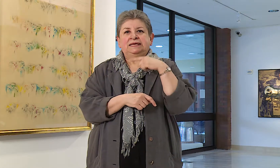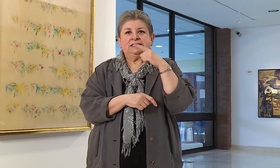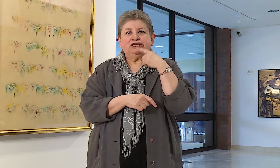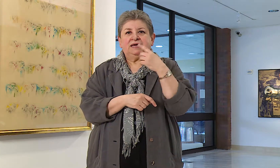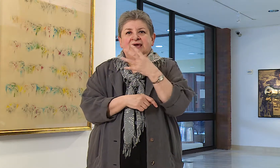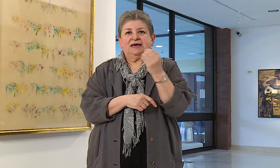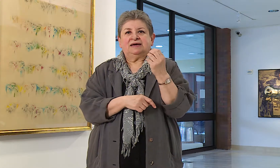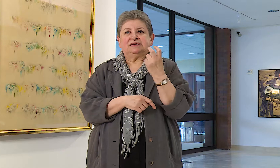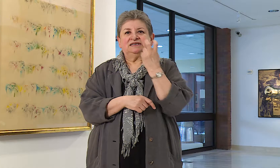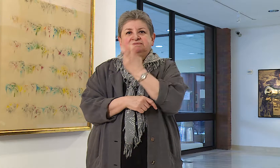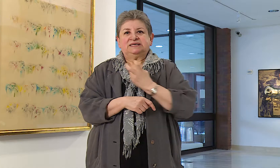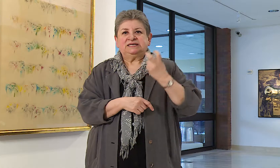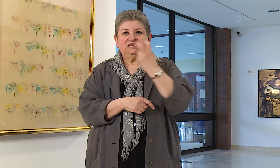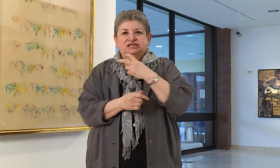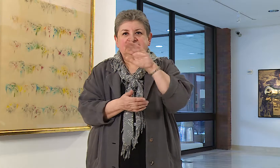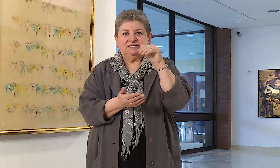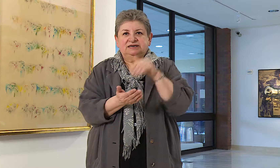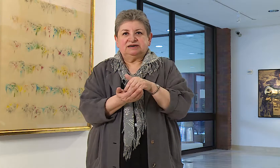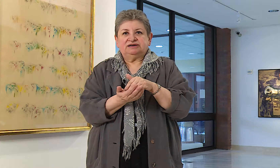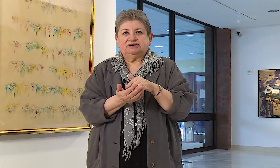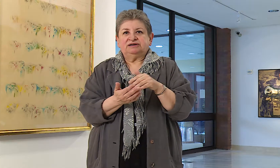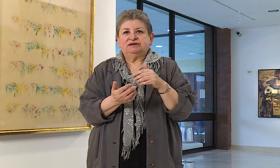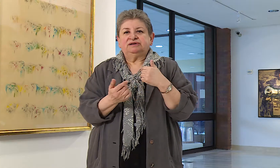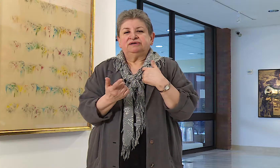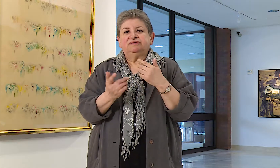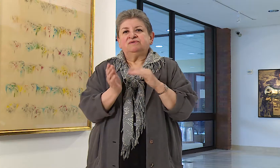called the Seattle Hearing and Speech Center.